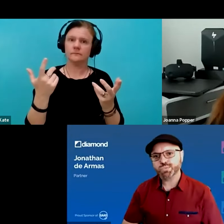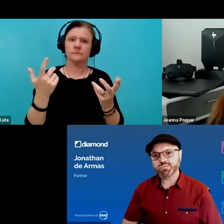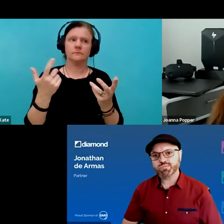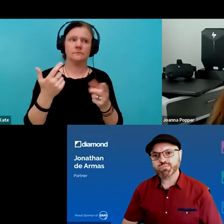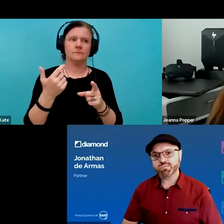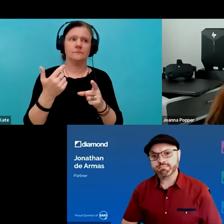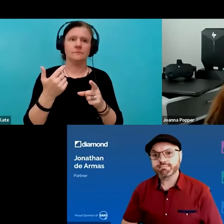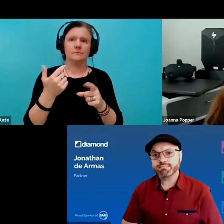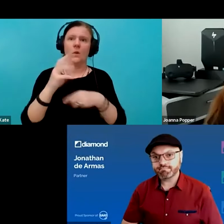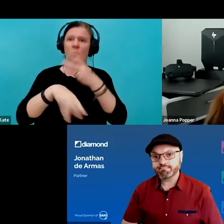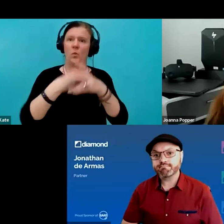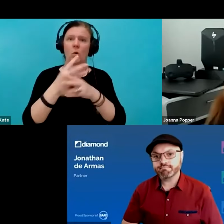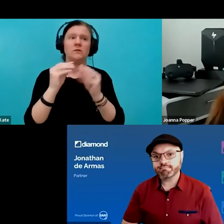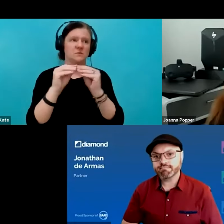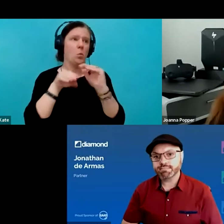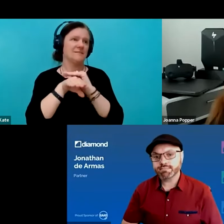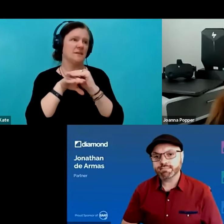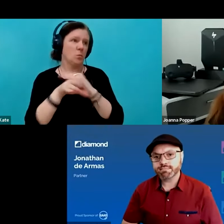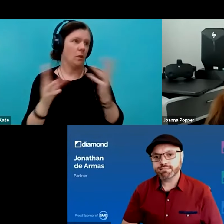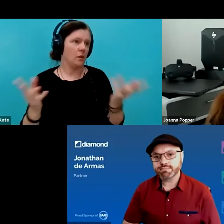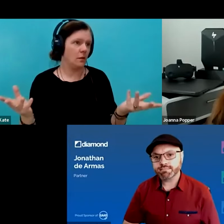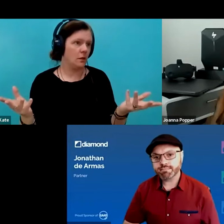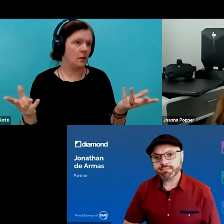the world a more accessible place. You know, there was a lot of